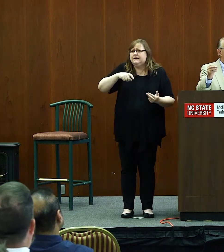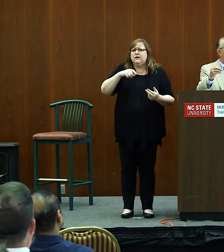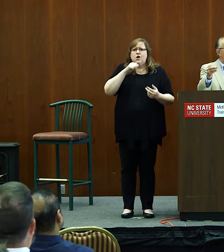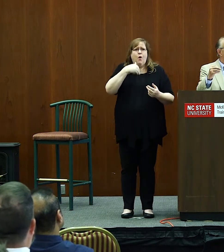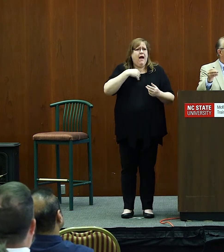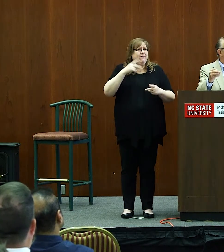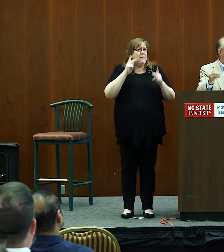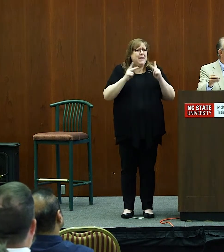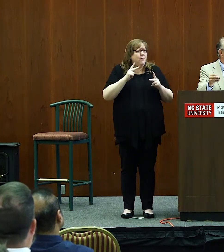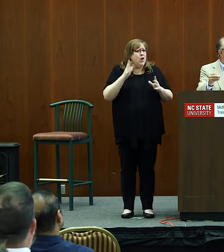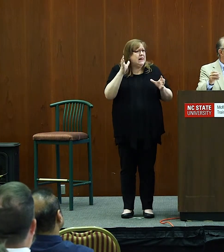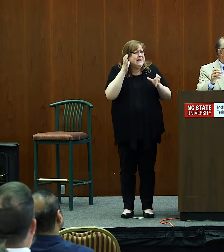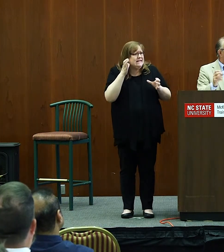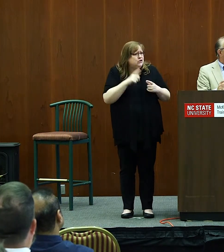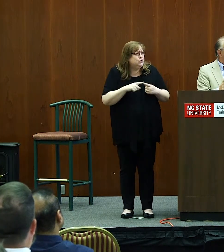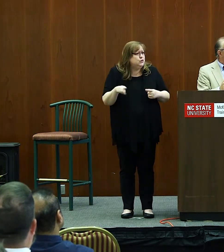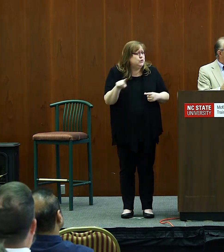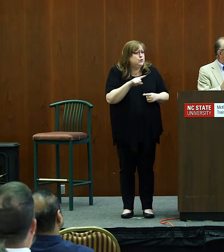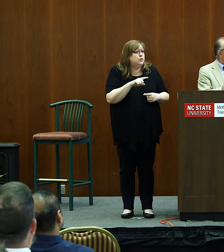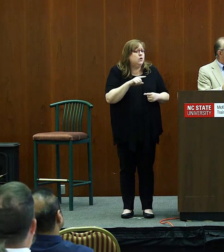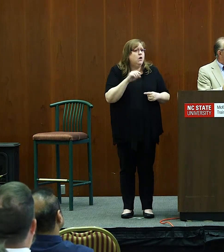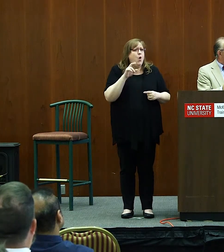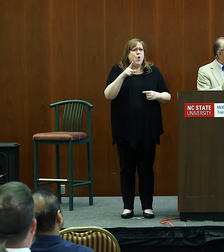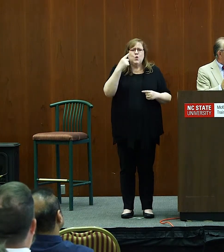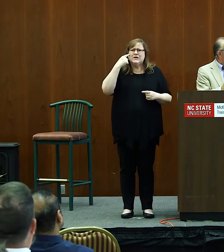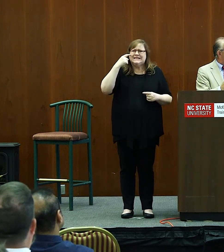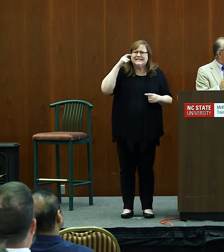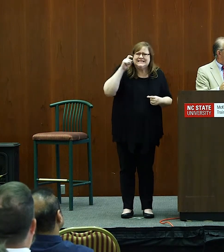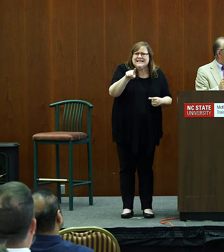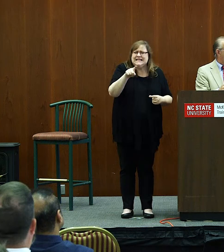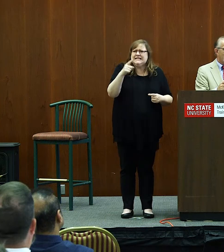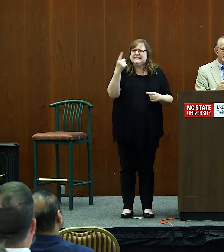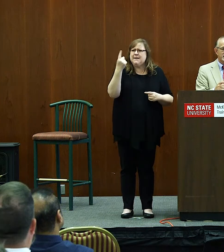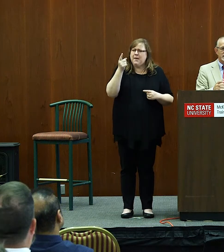hearing you as you're saying that, or you see something that must be addressed,